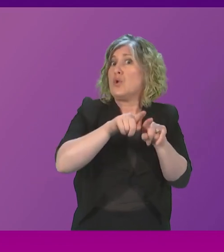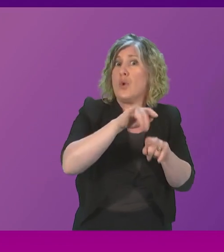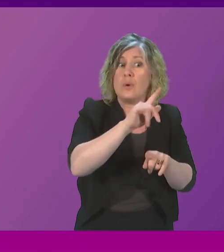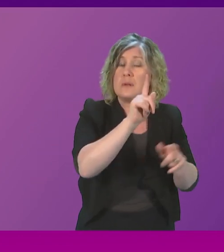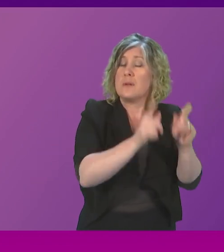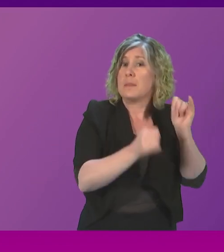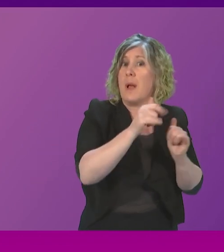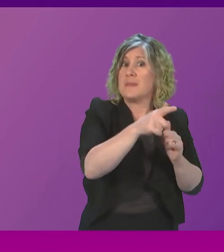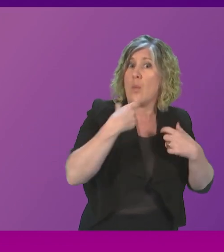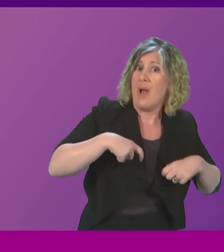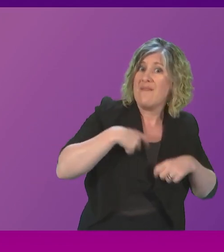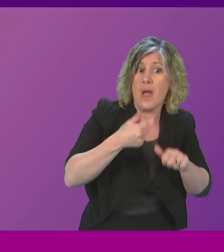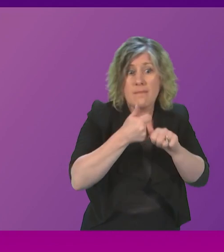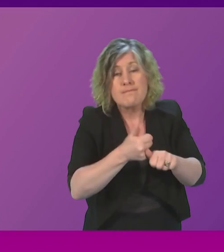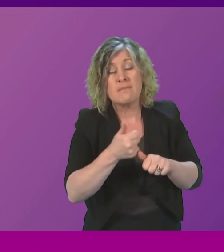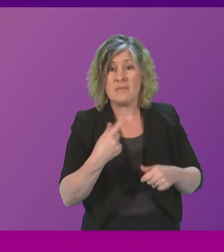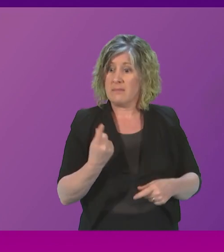Many of us, as members of the Scottish Parliament, will hold our surgeries in local libraries.